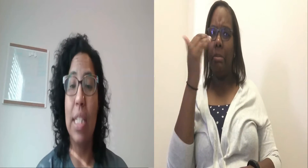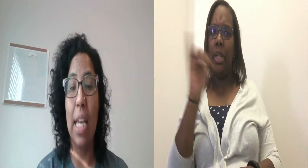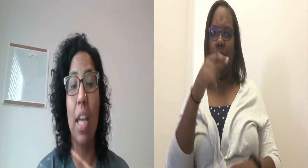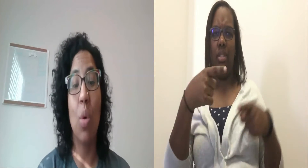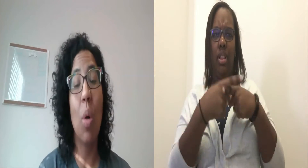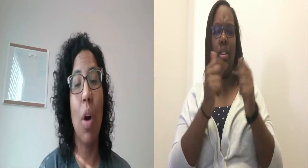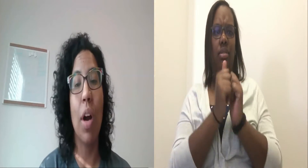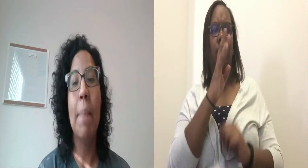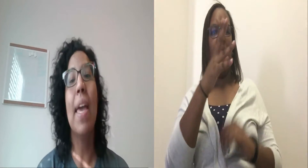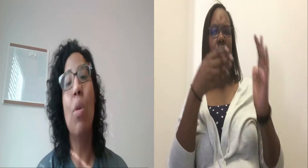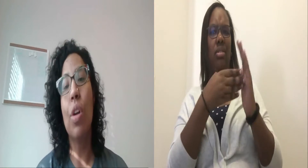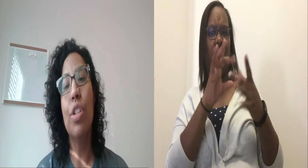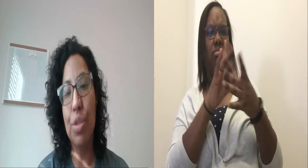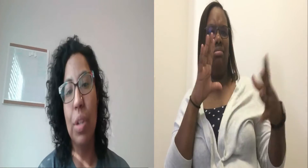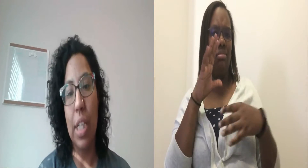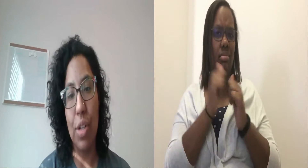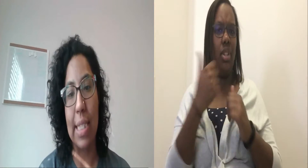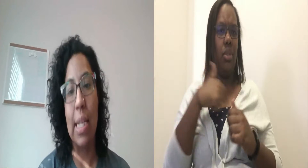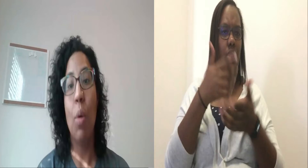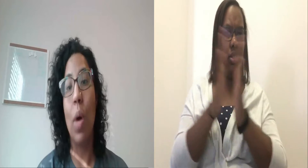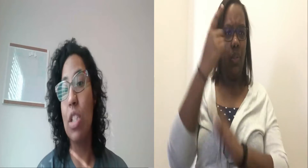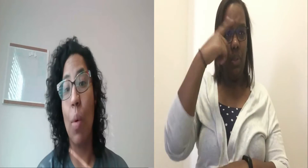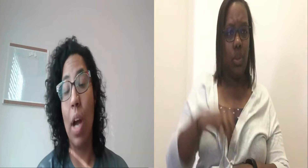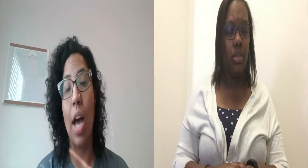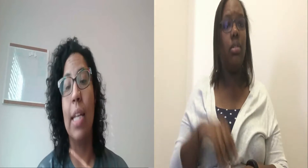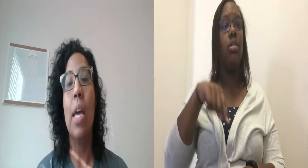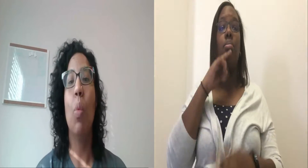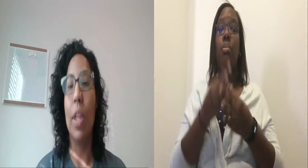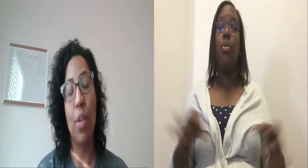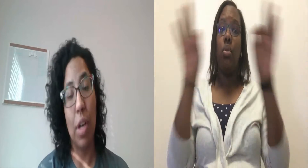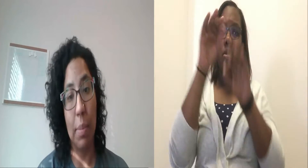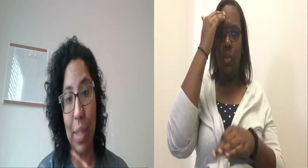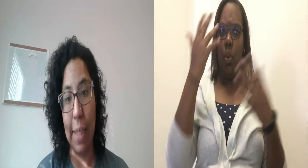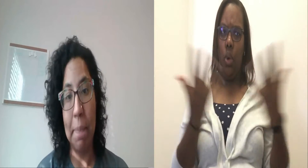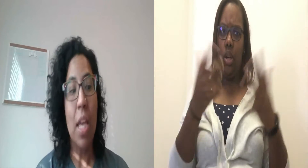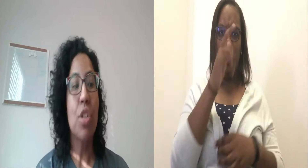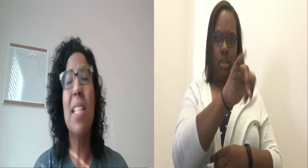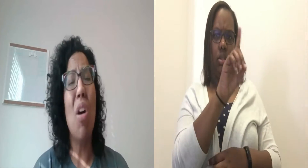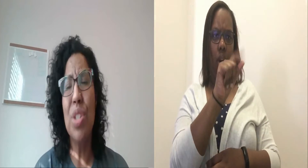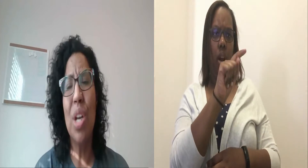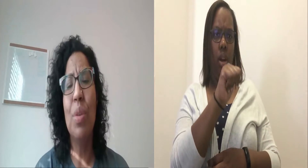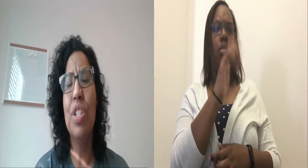seeing in your work in order to truly address what is going on with your community. This also